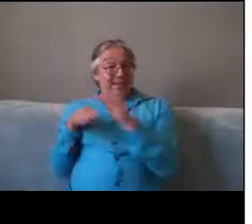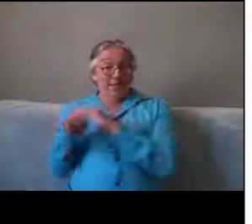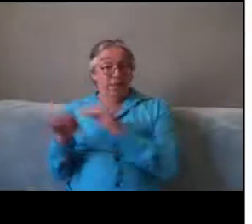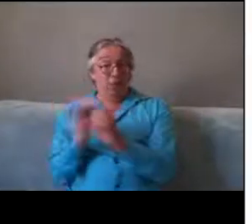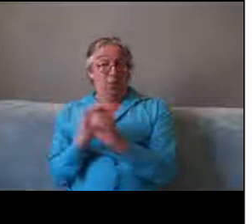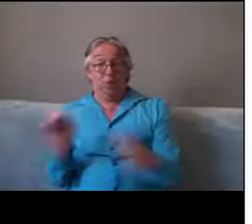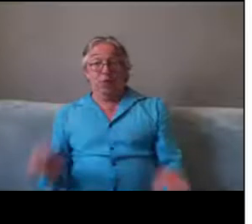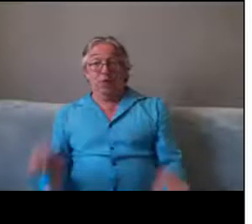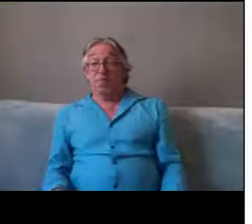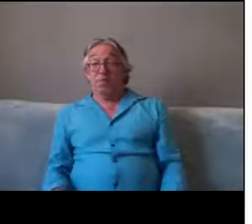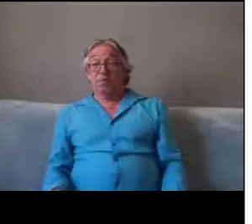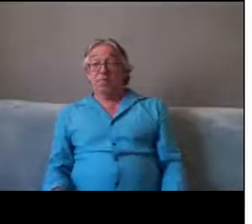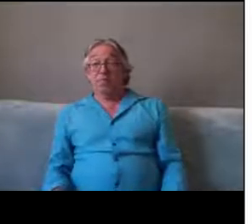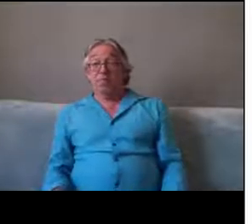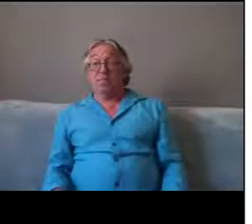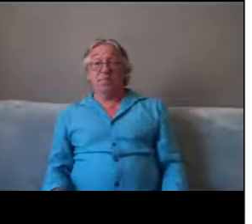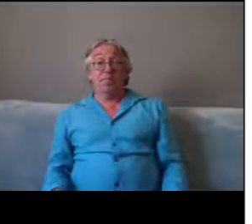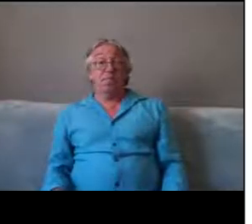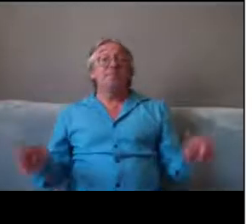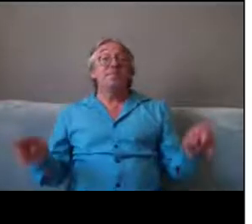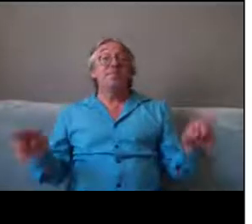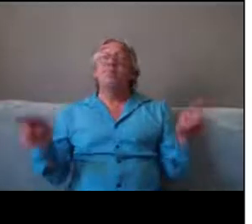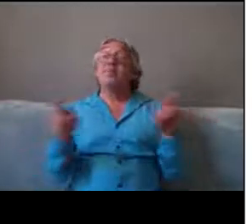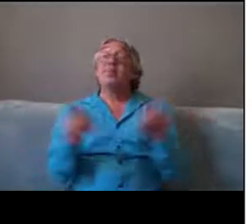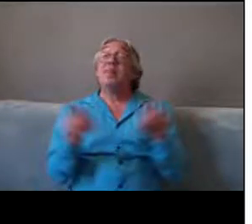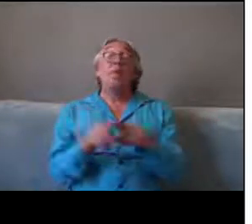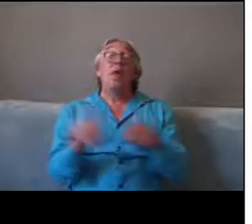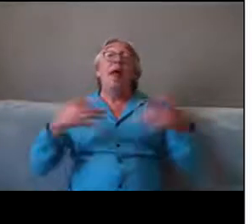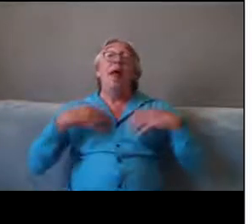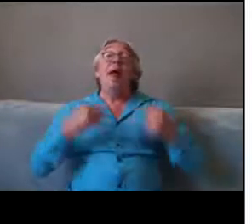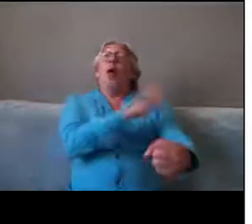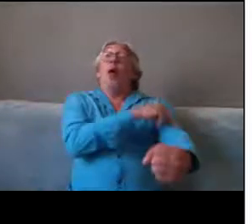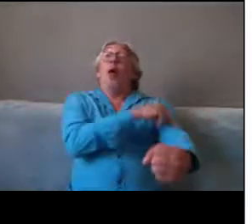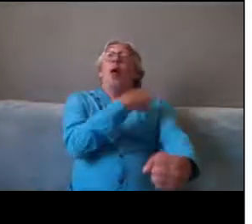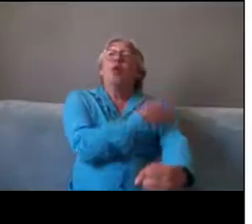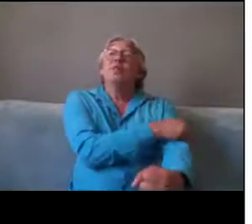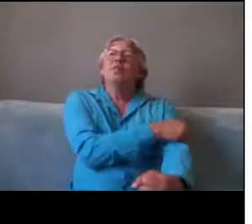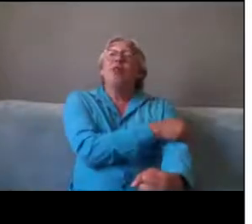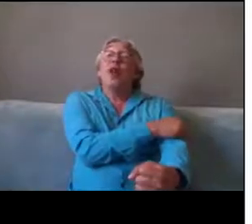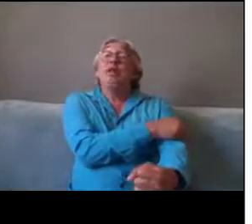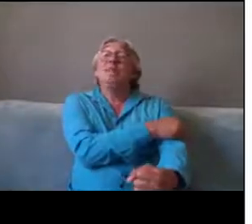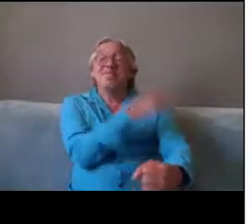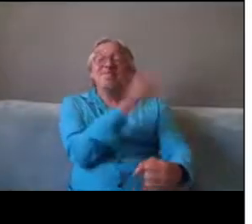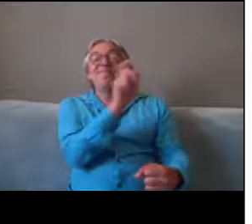But fostering mobility between people across participating countries.